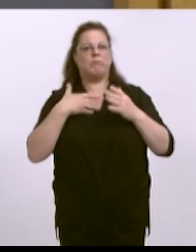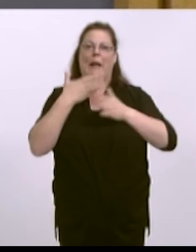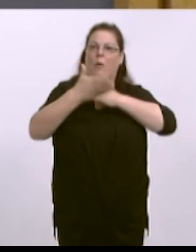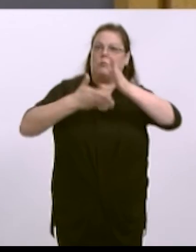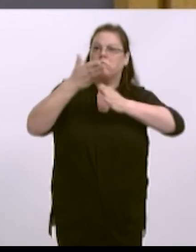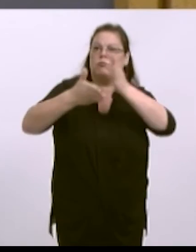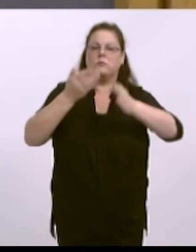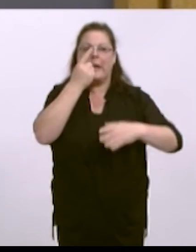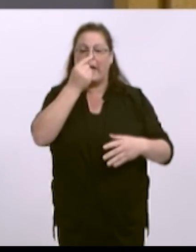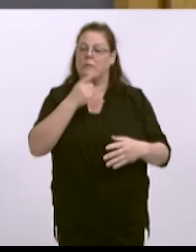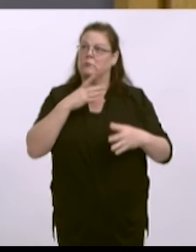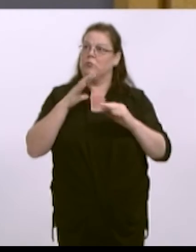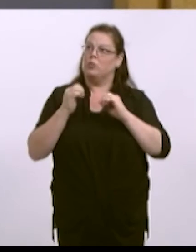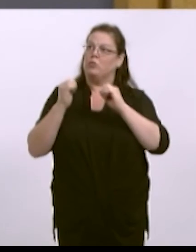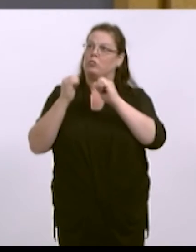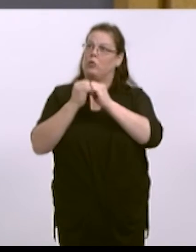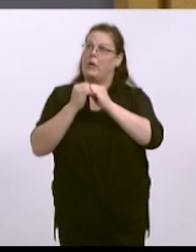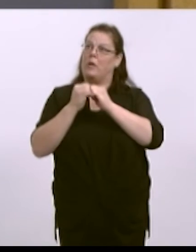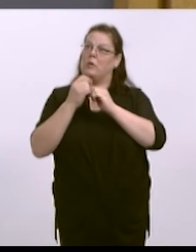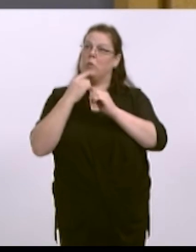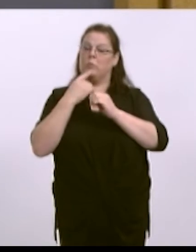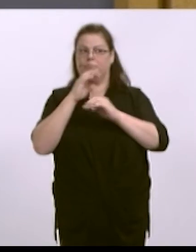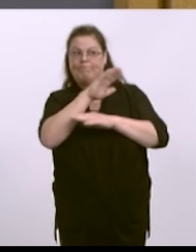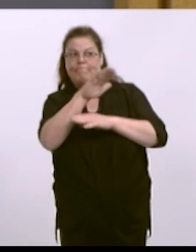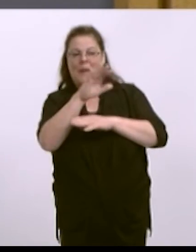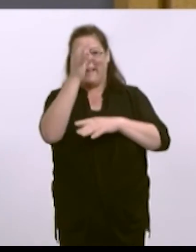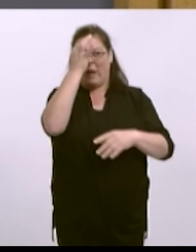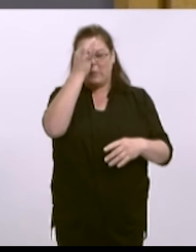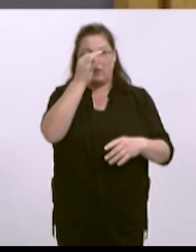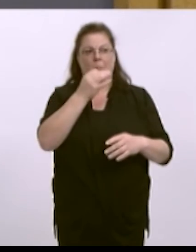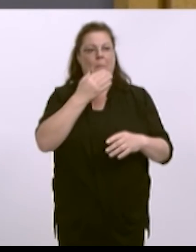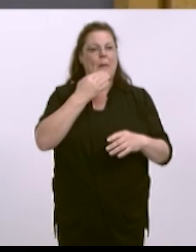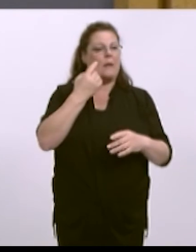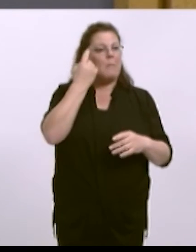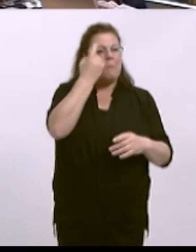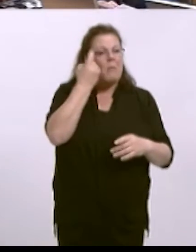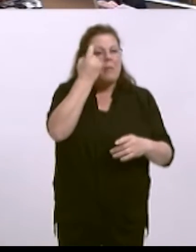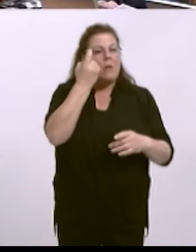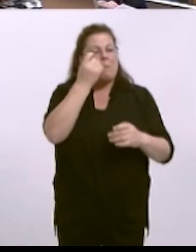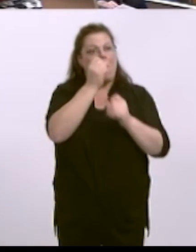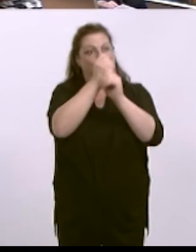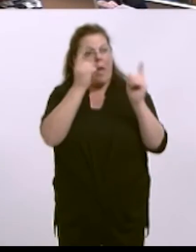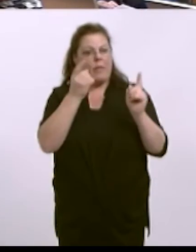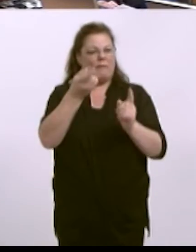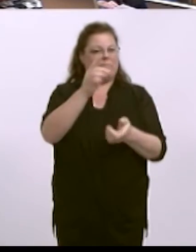that local authorities across Wales will look at all those considerations when theyíre considering funding and support for the future? Carwyn Jones: Yes, absolutely. The Member